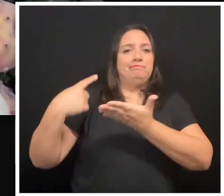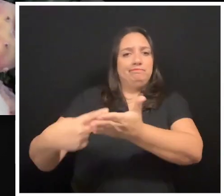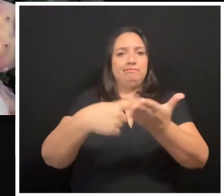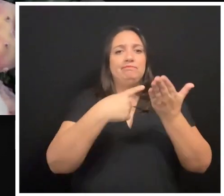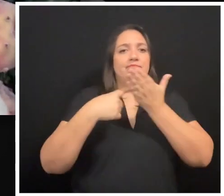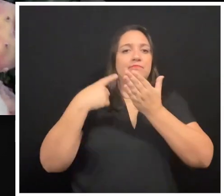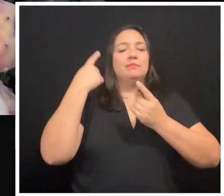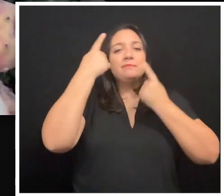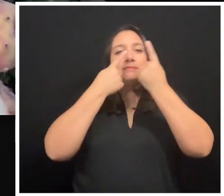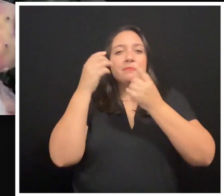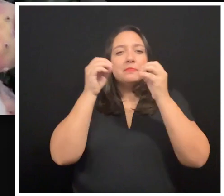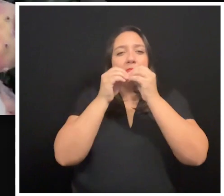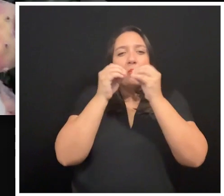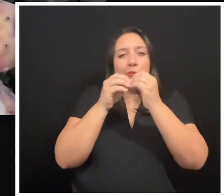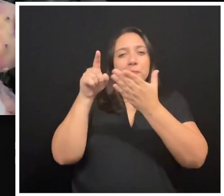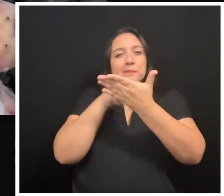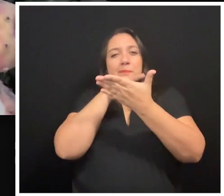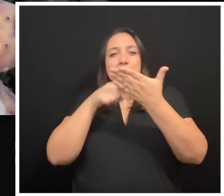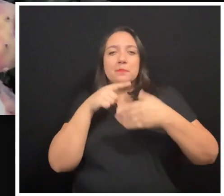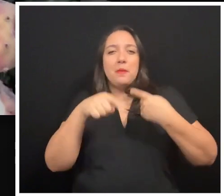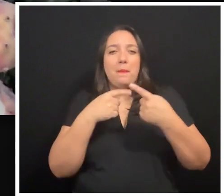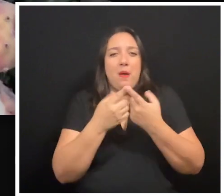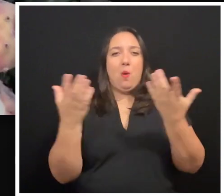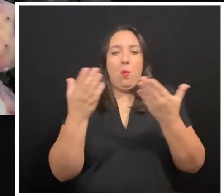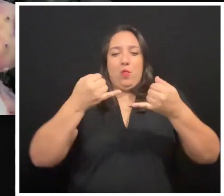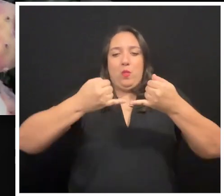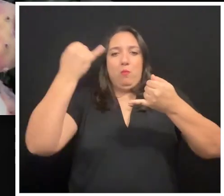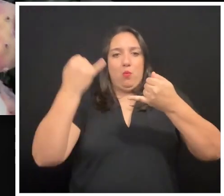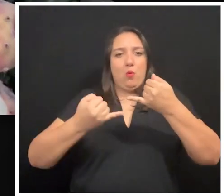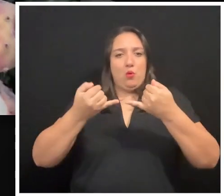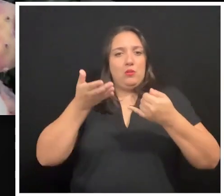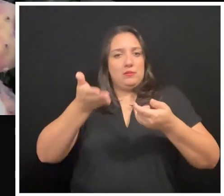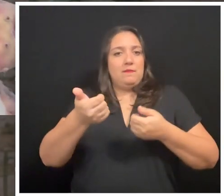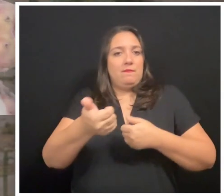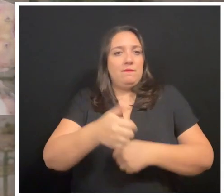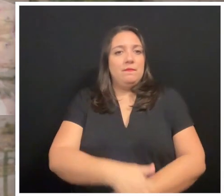and to think a little bit more critically about what the border is.